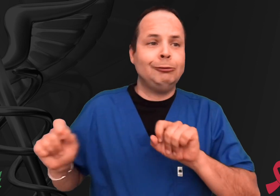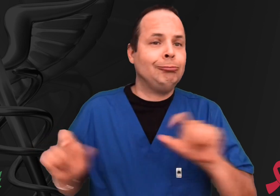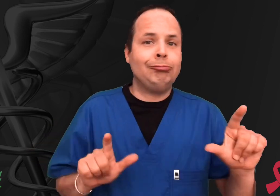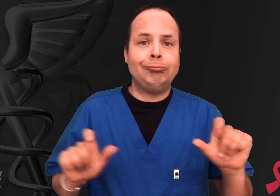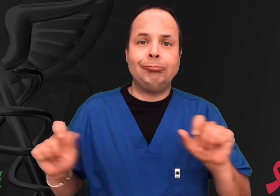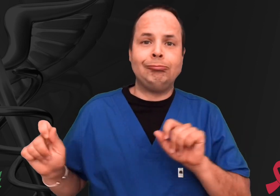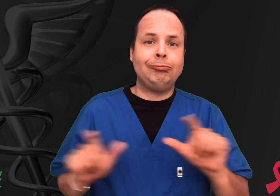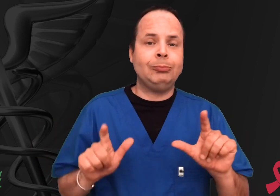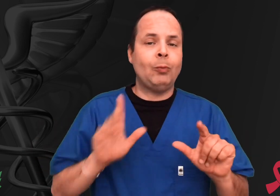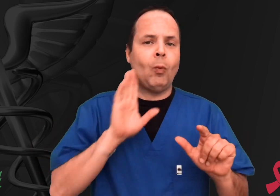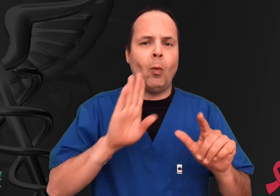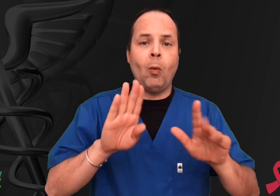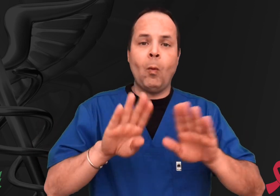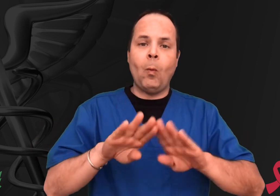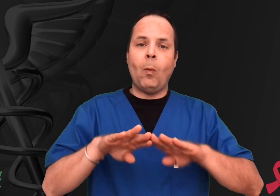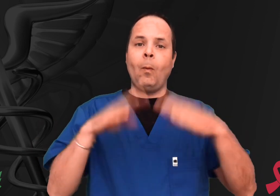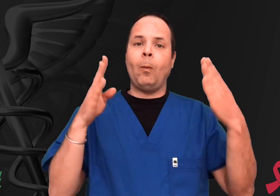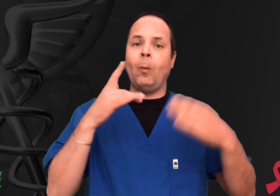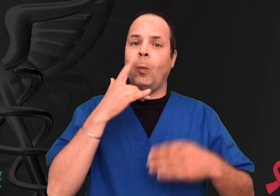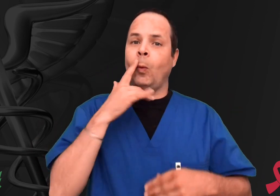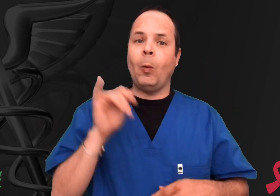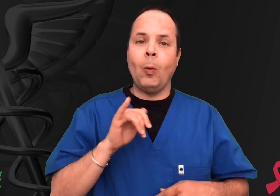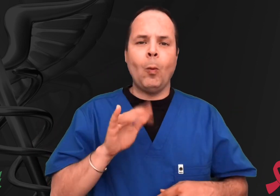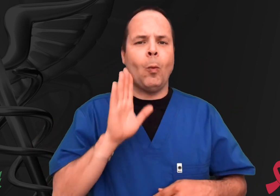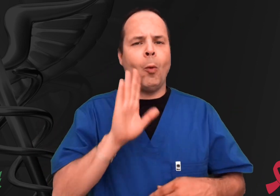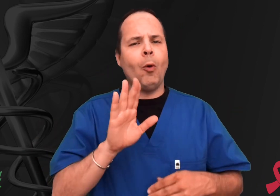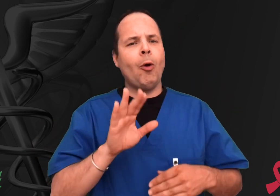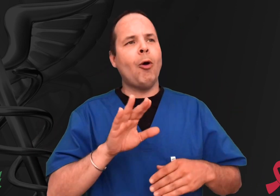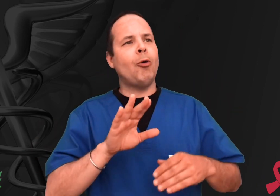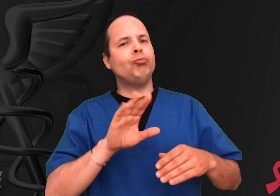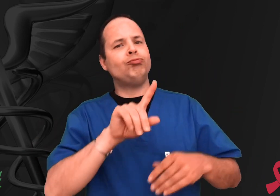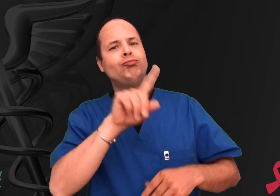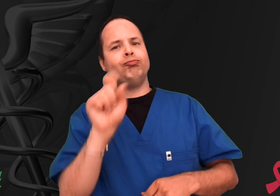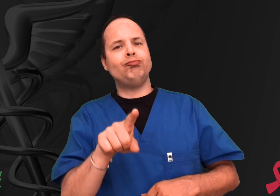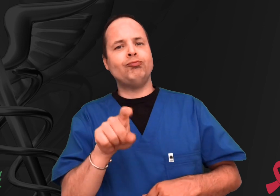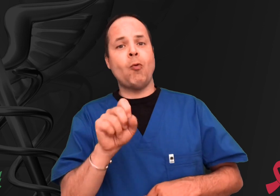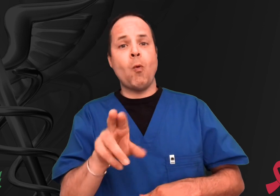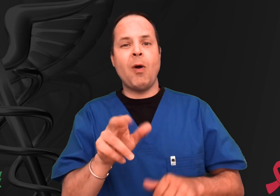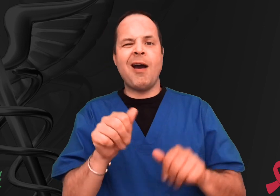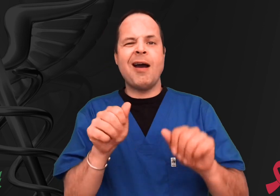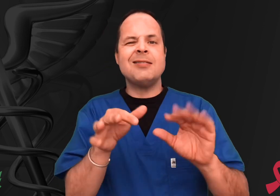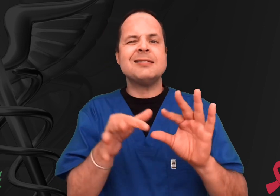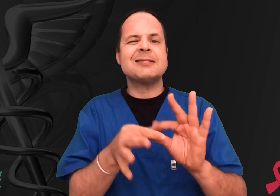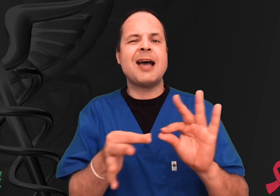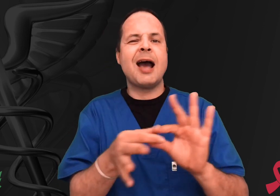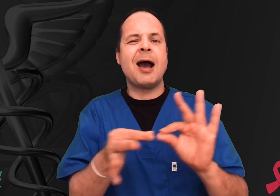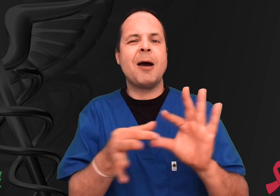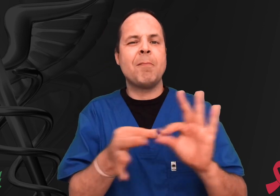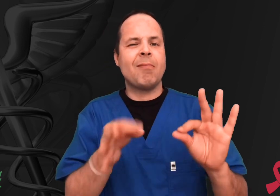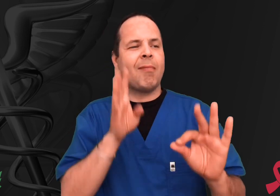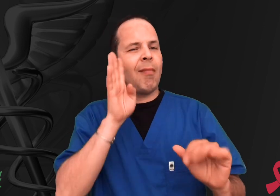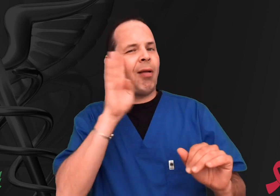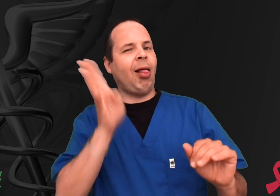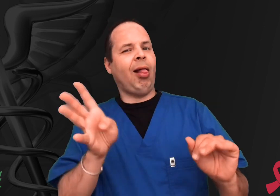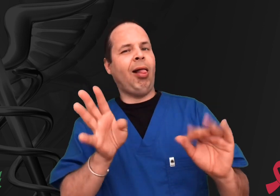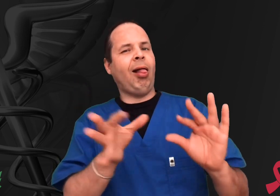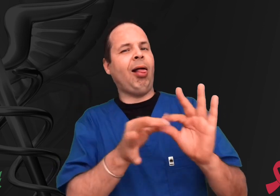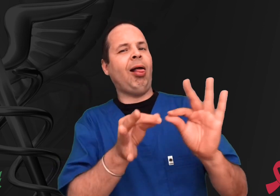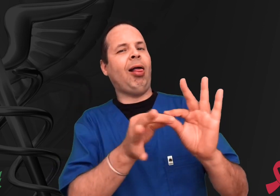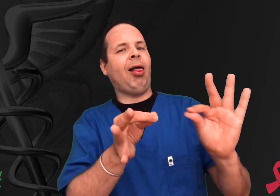Each vlog will typically open with a myth,